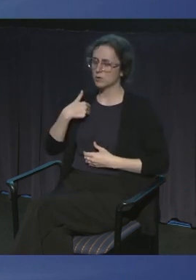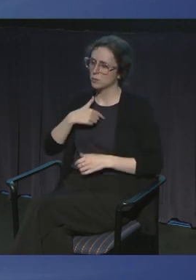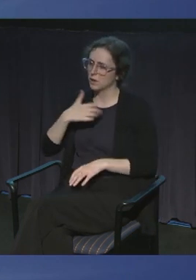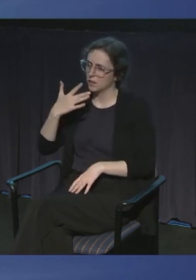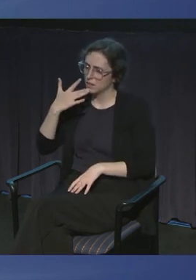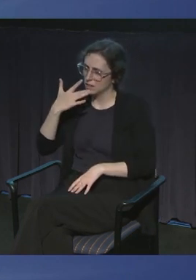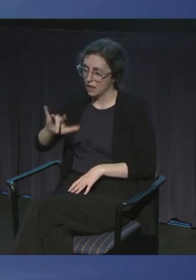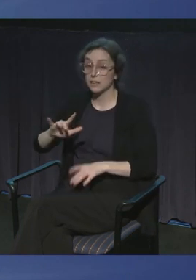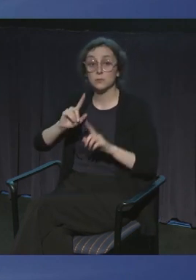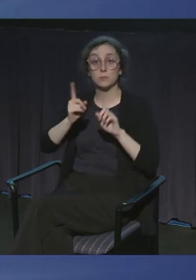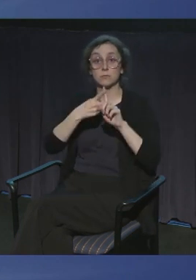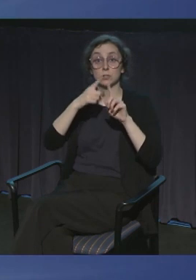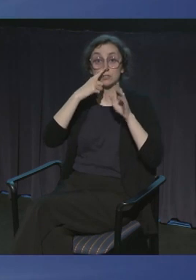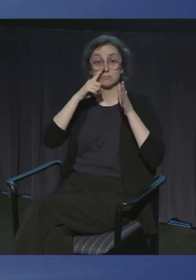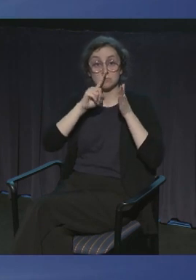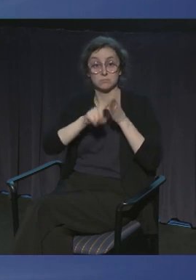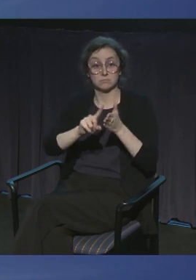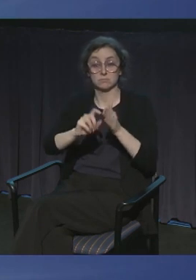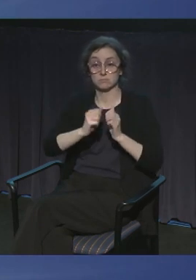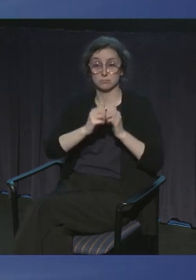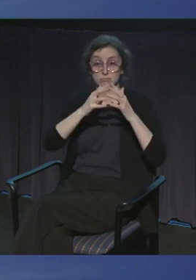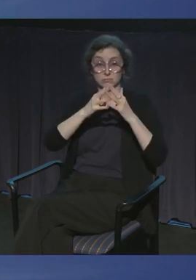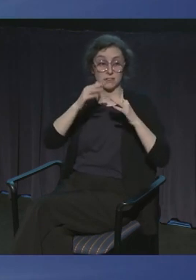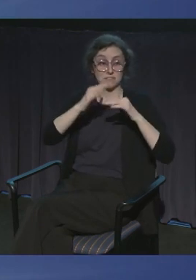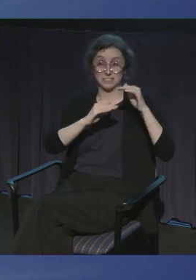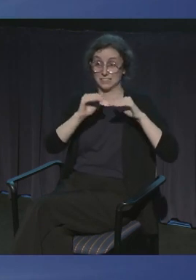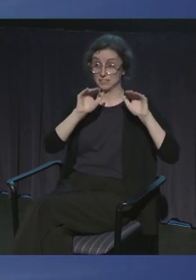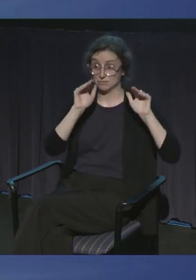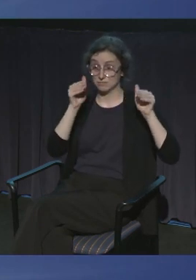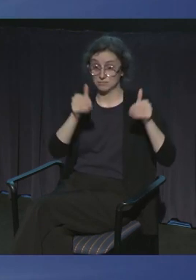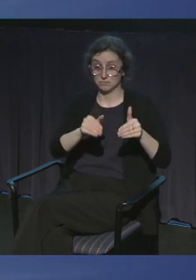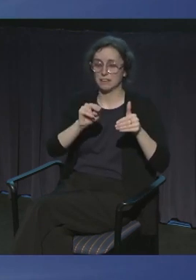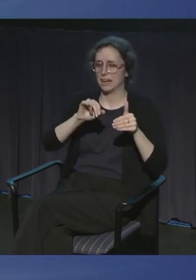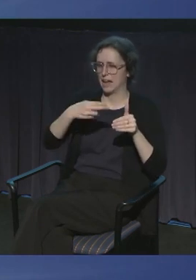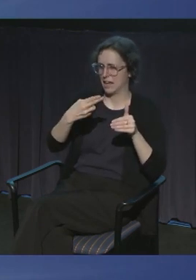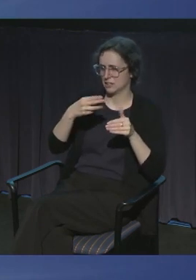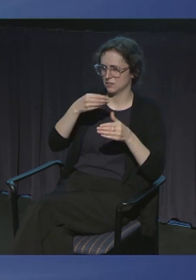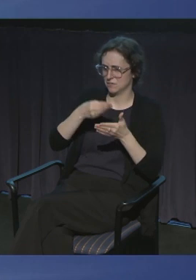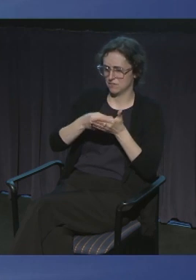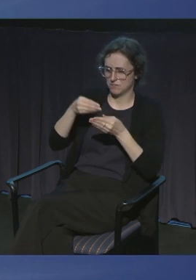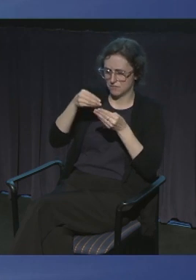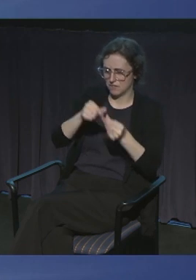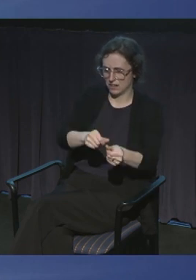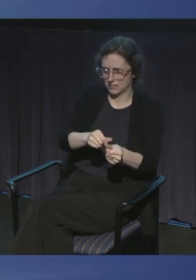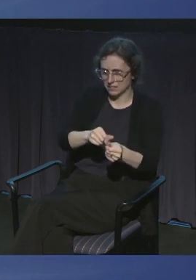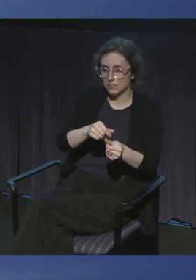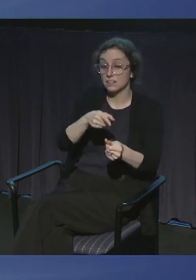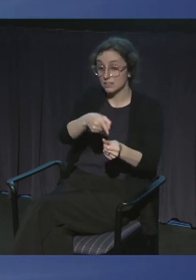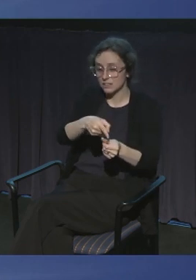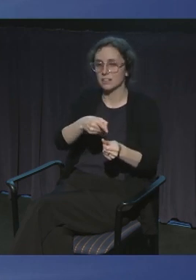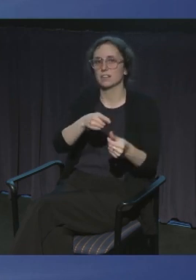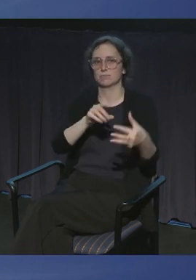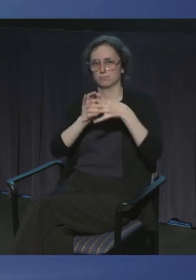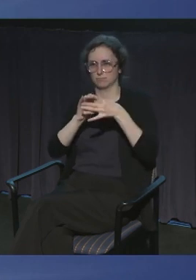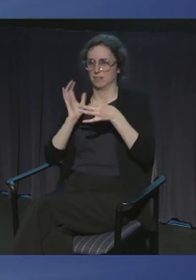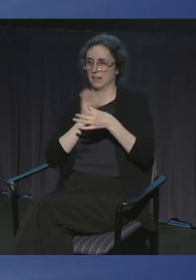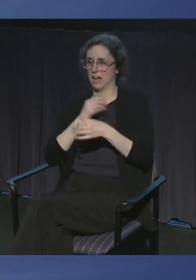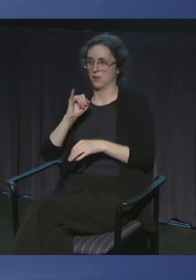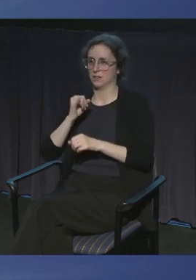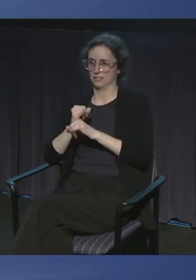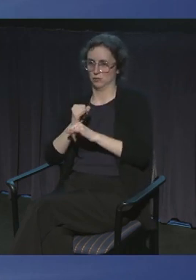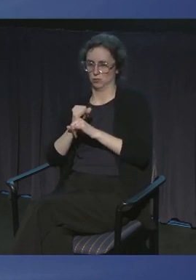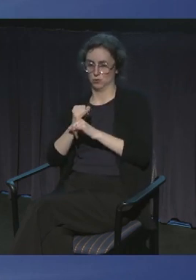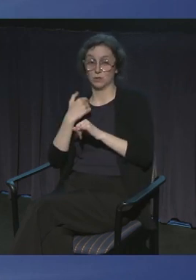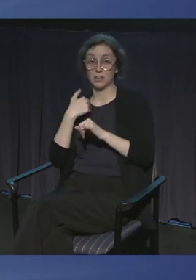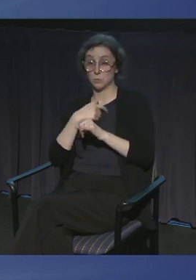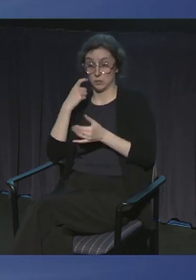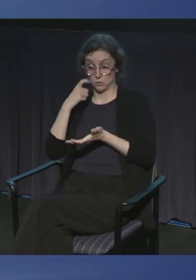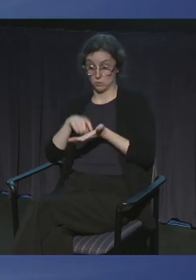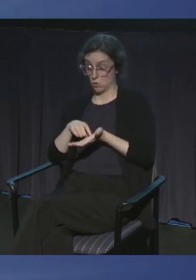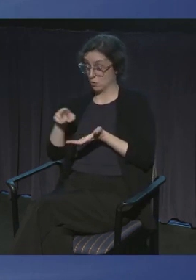STARTED THE FIRST -- FACILITY